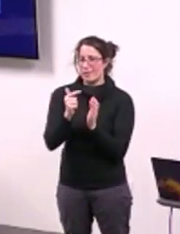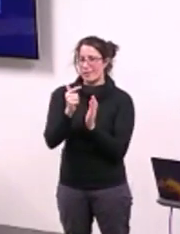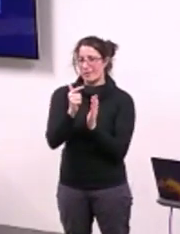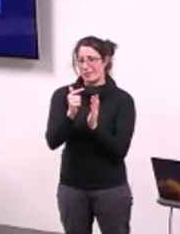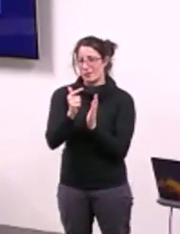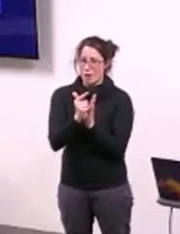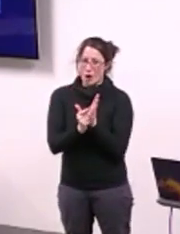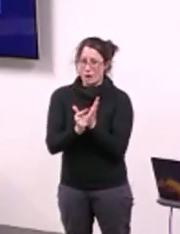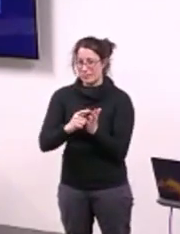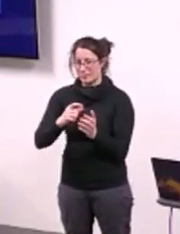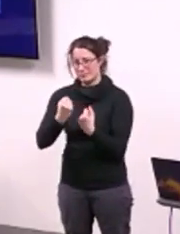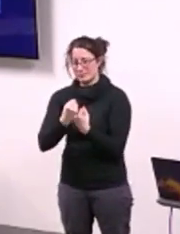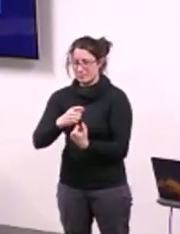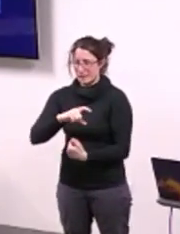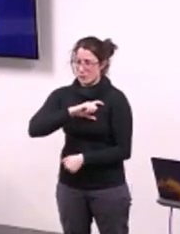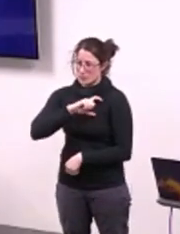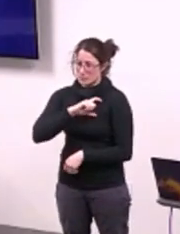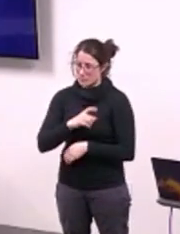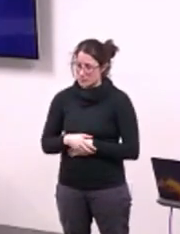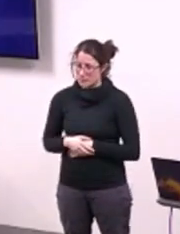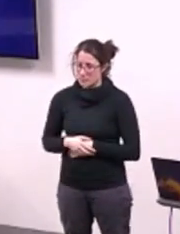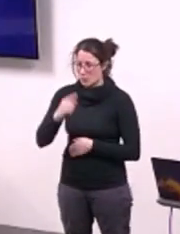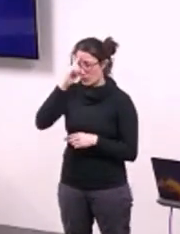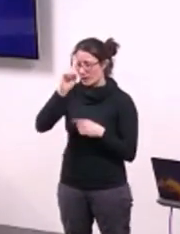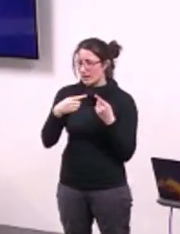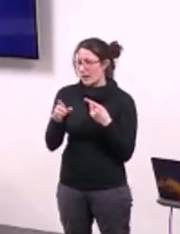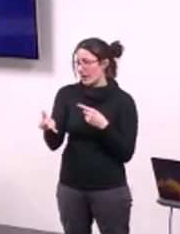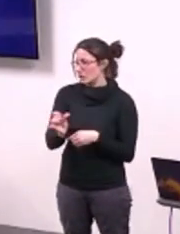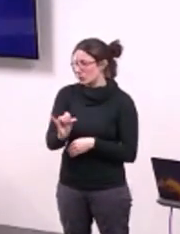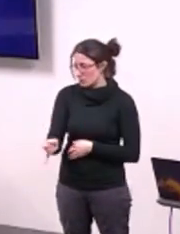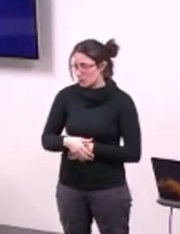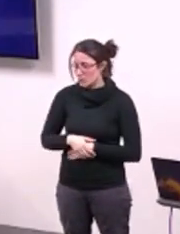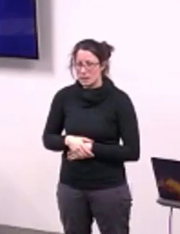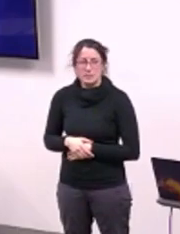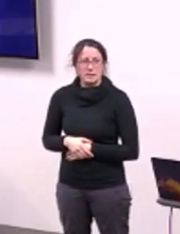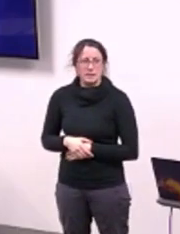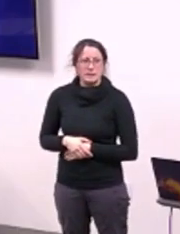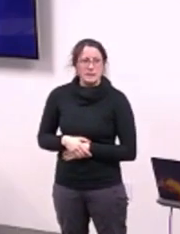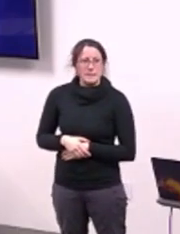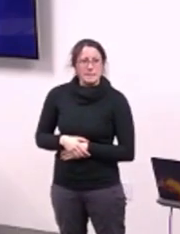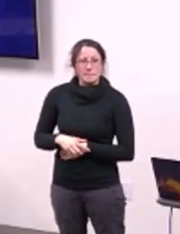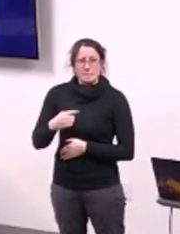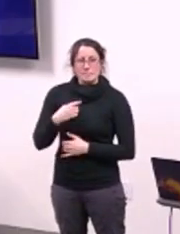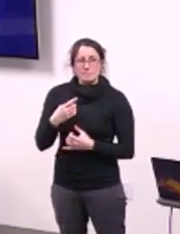So thinking about that as well. I'm going to have to jump through a lot of this.